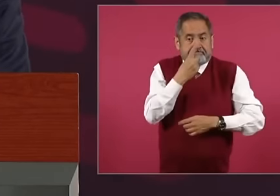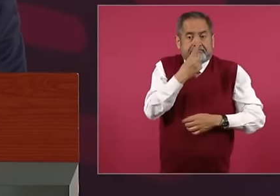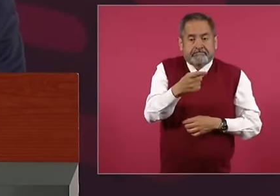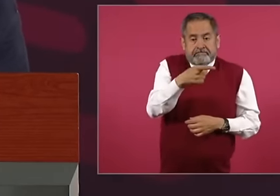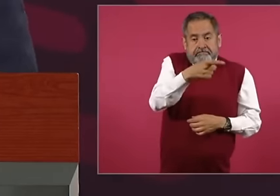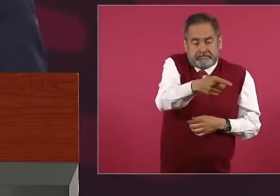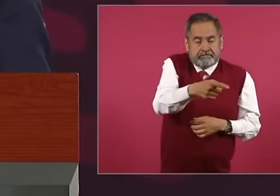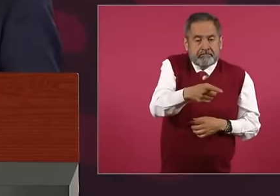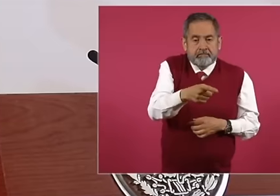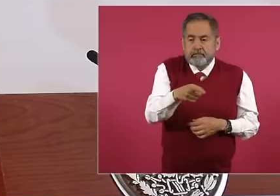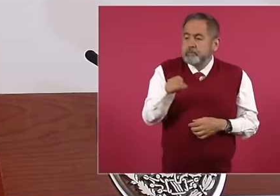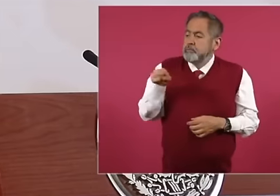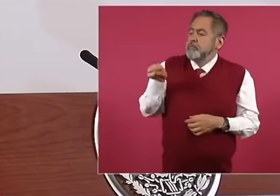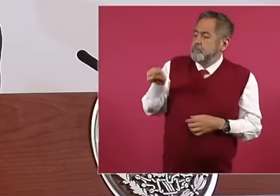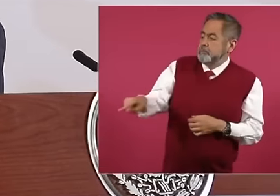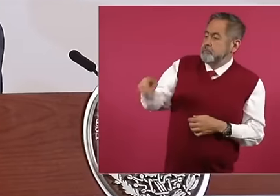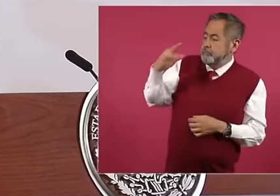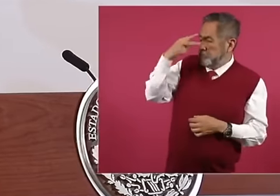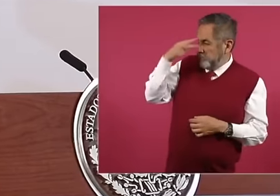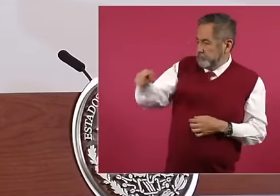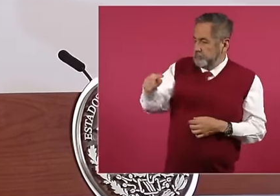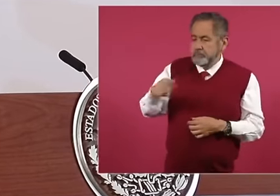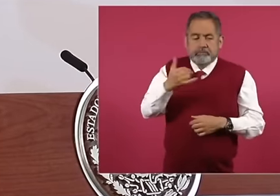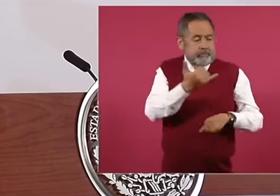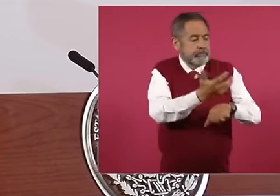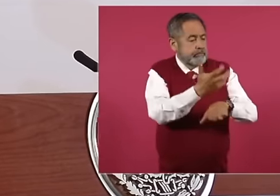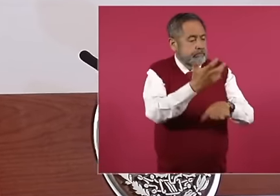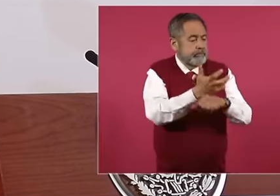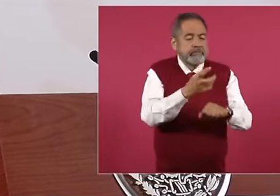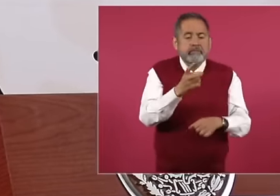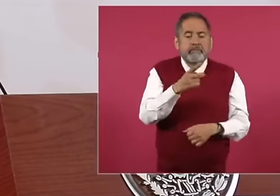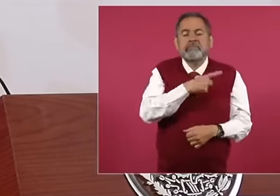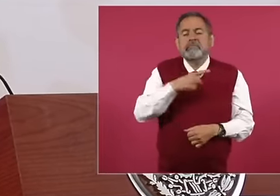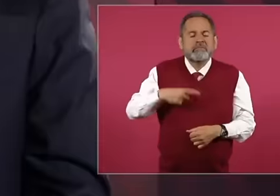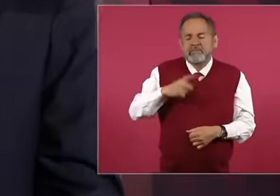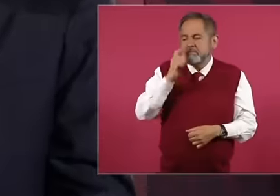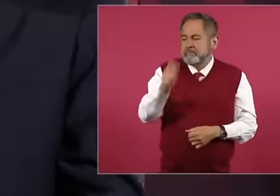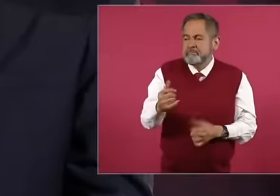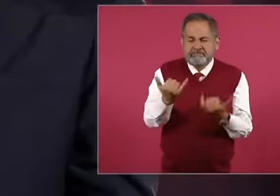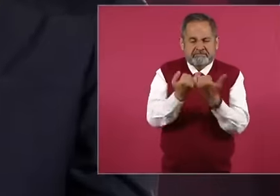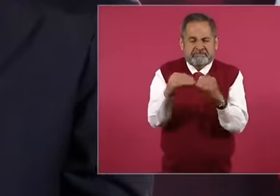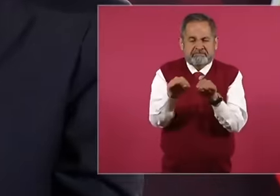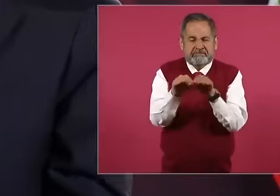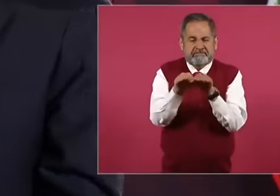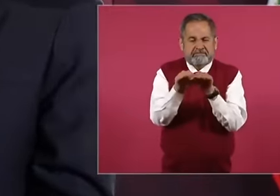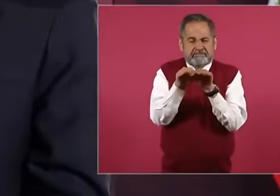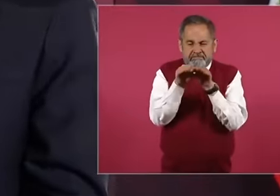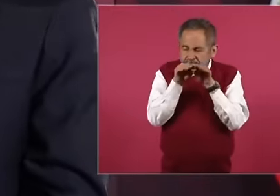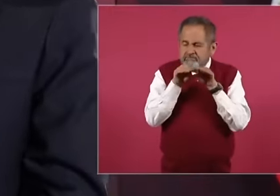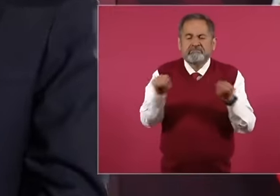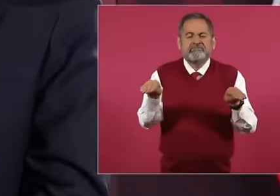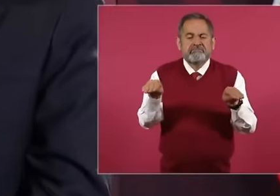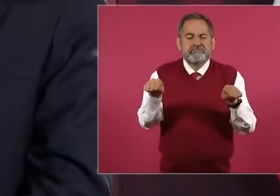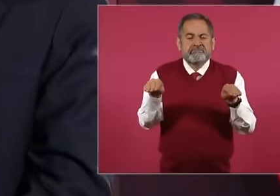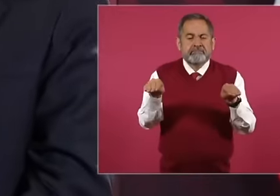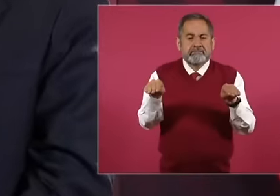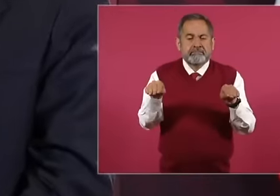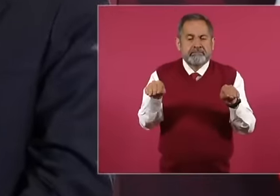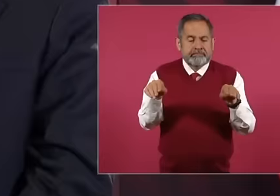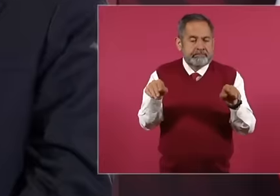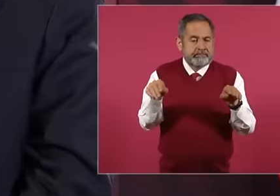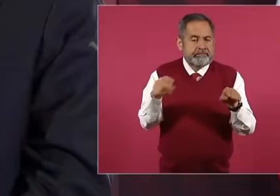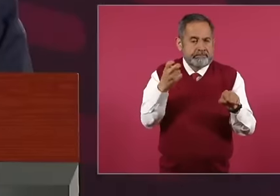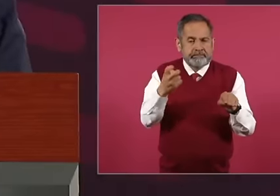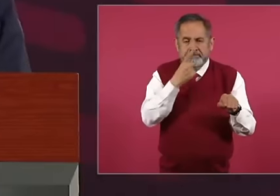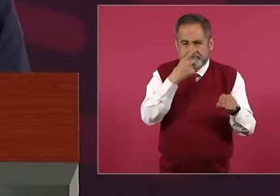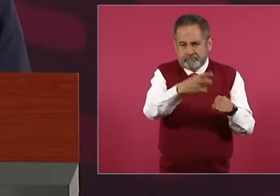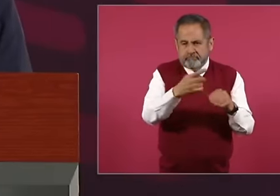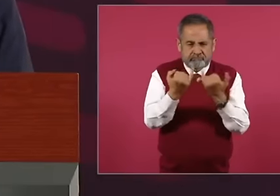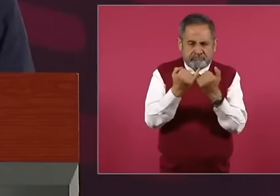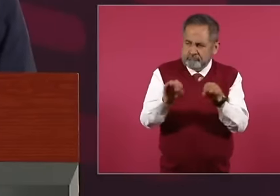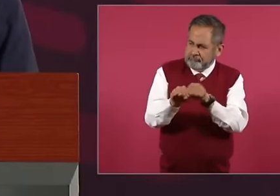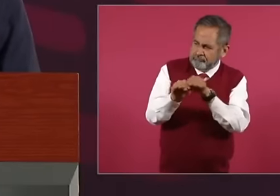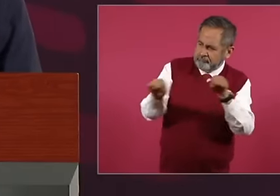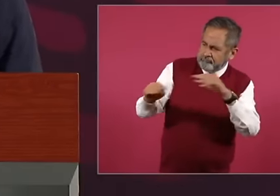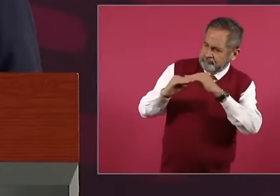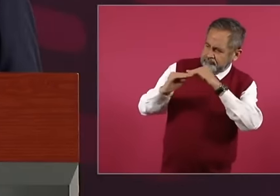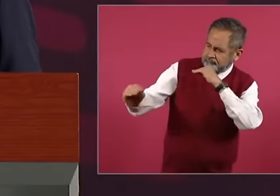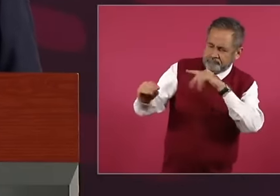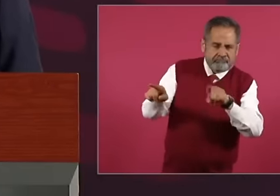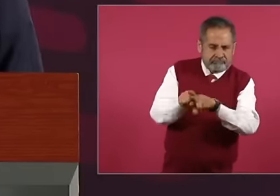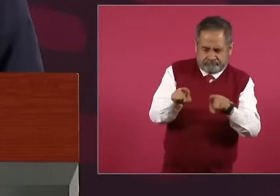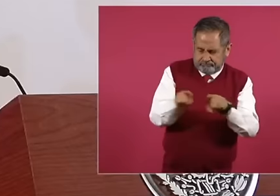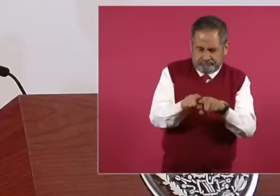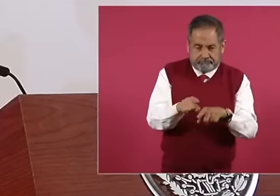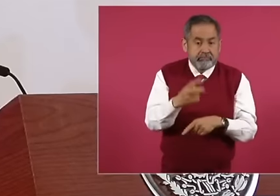that the relationship between us was going to be on an equal footing